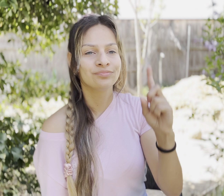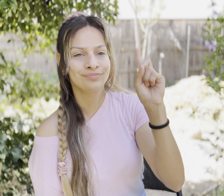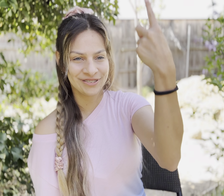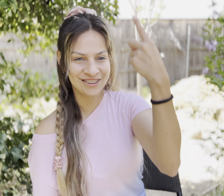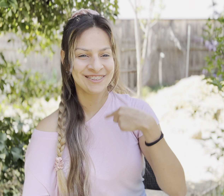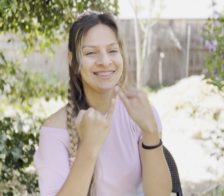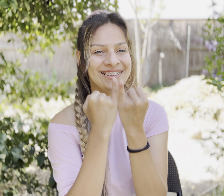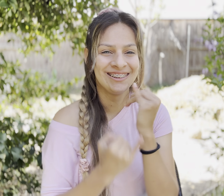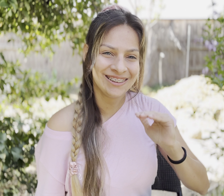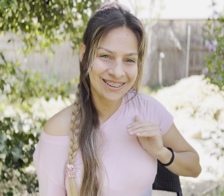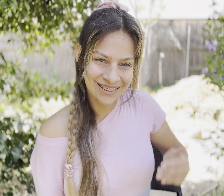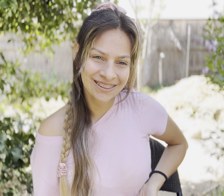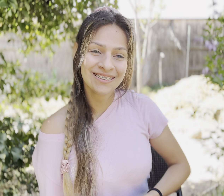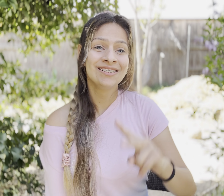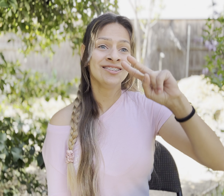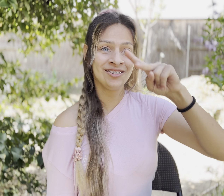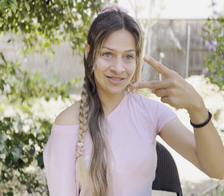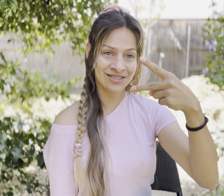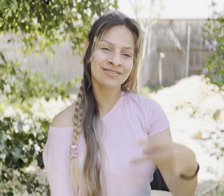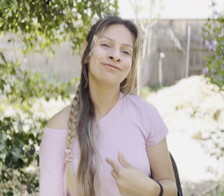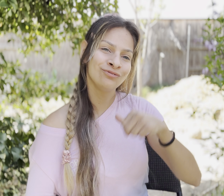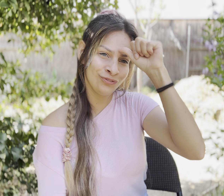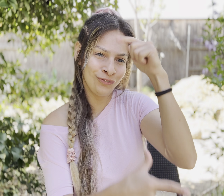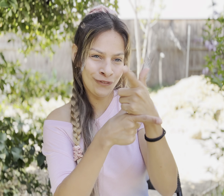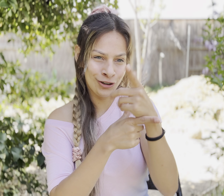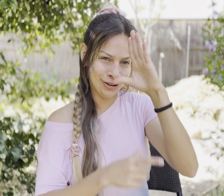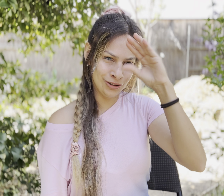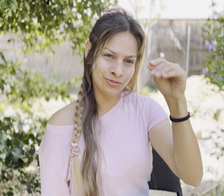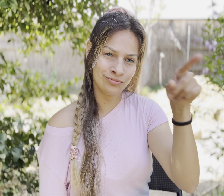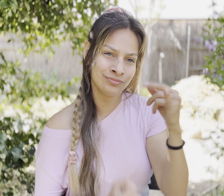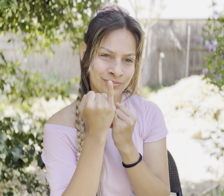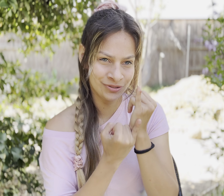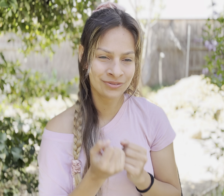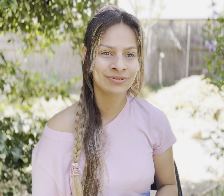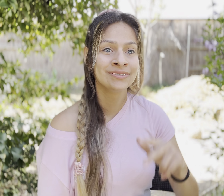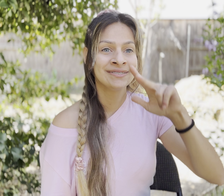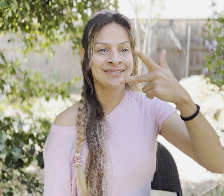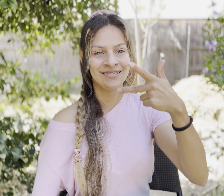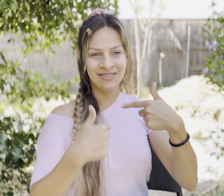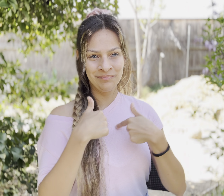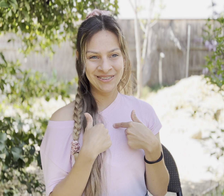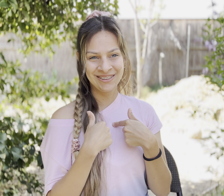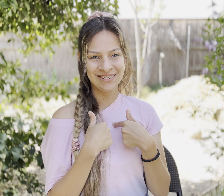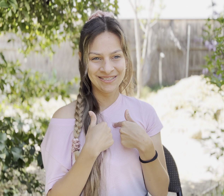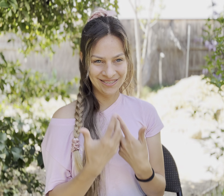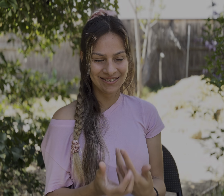The oldest sister The second brother ME is the third sister.